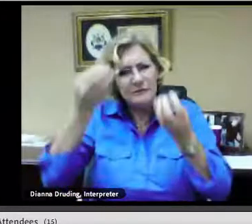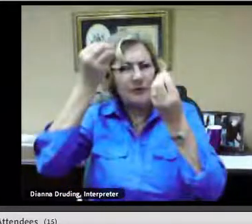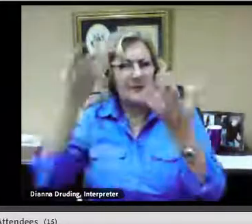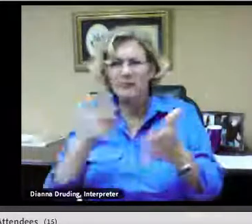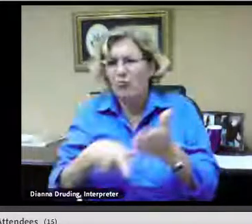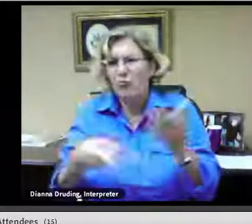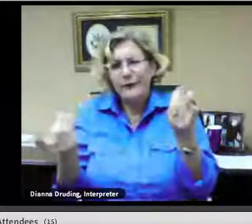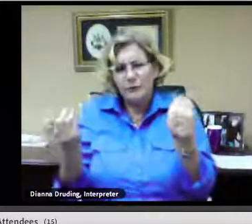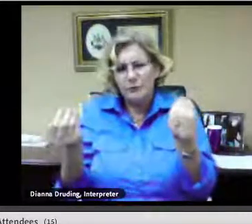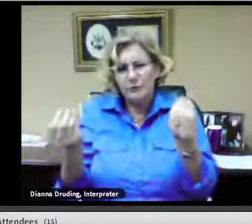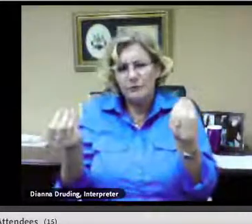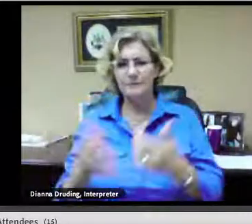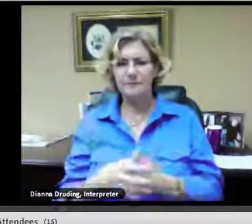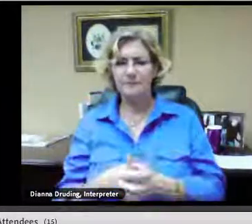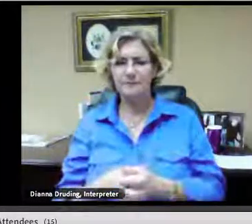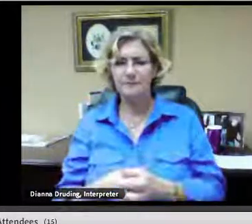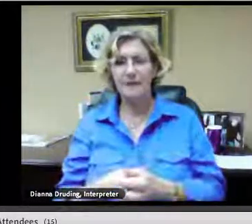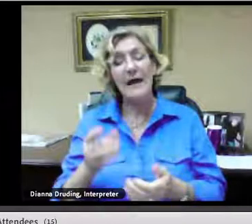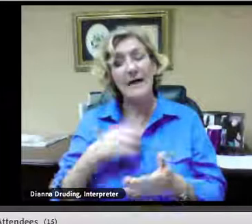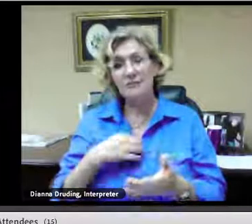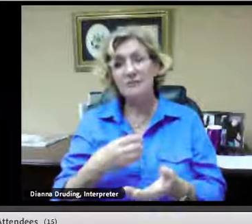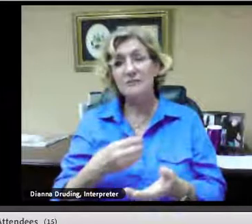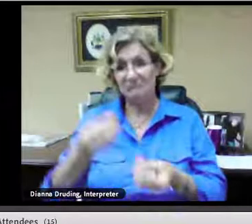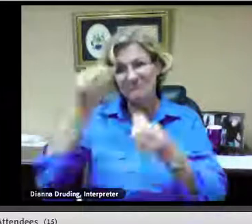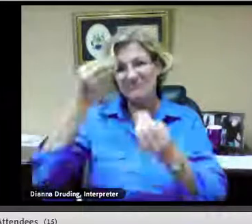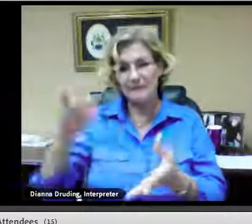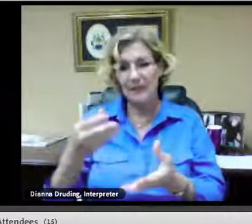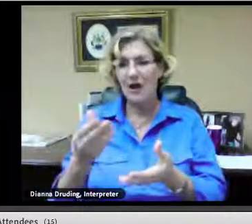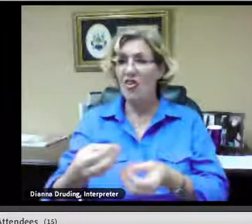And again, just a note on those handouts, you do not have to print them out.